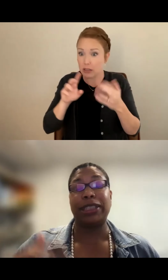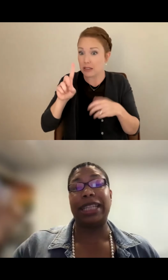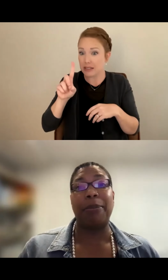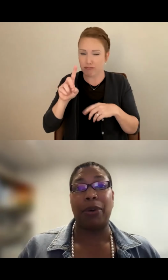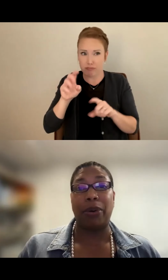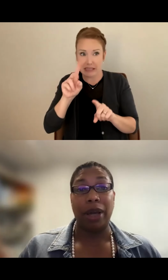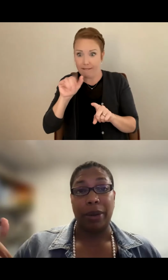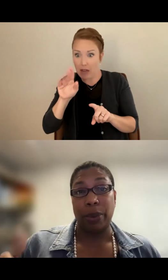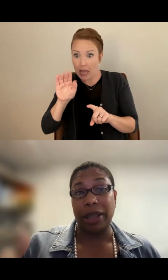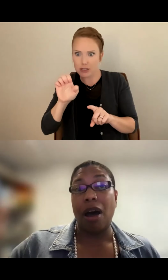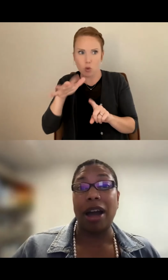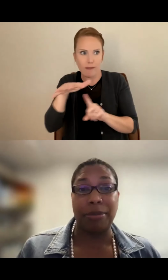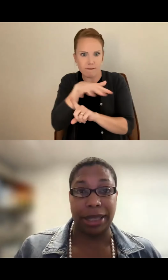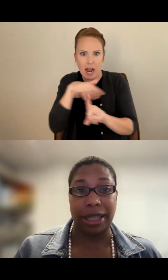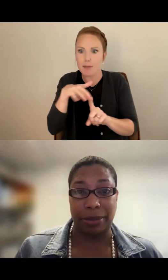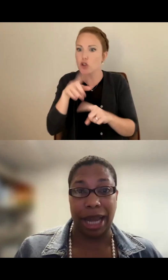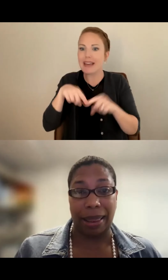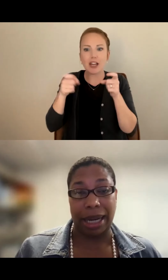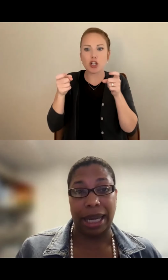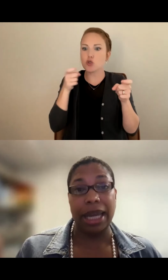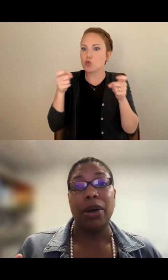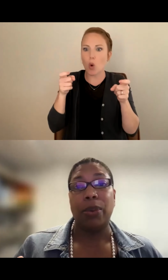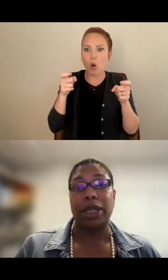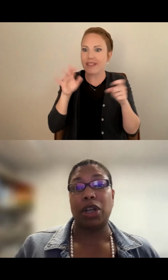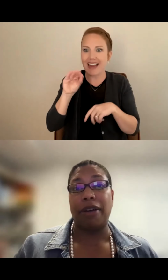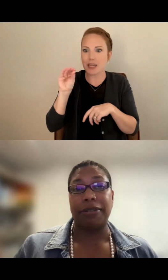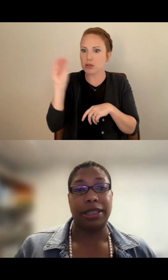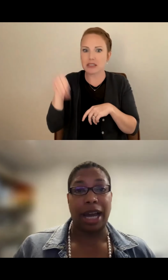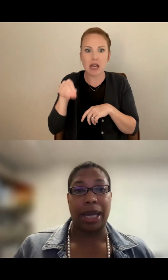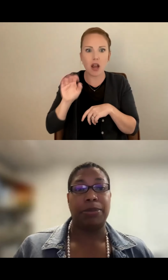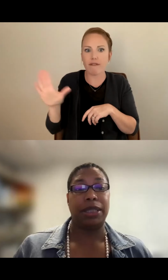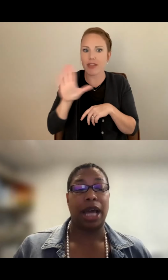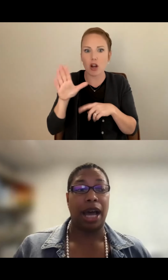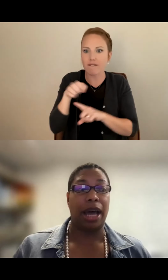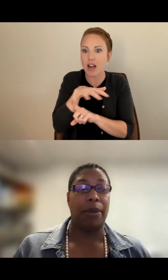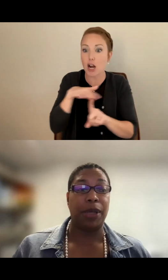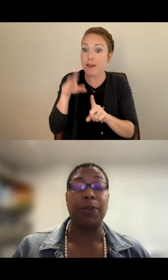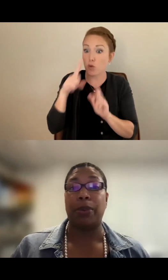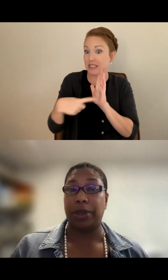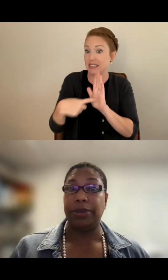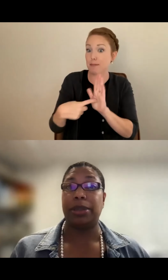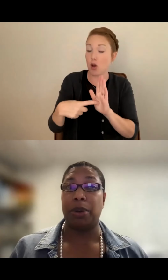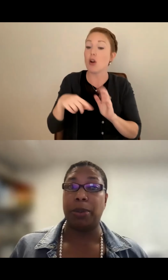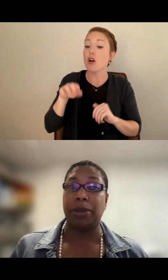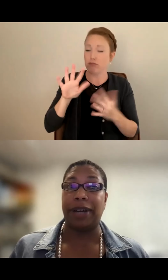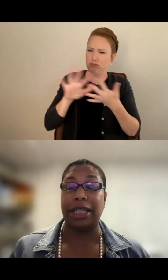For example, with augmented reality which often times people will use a mobile device